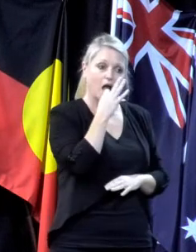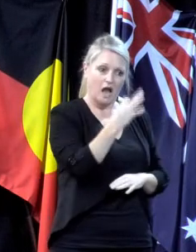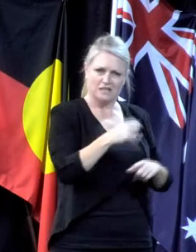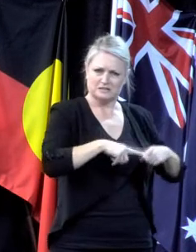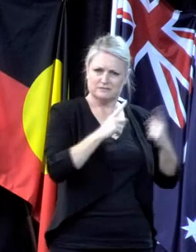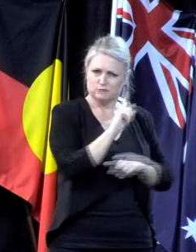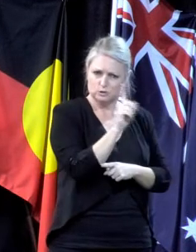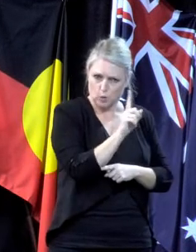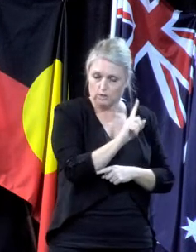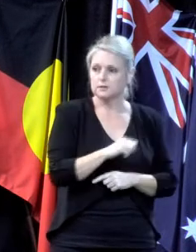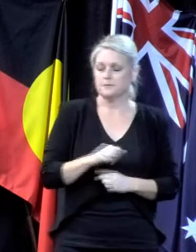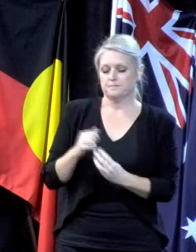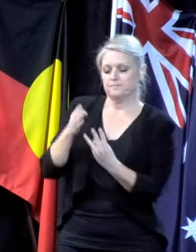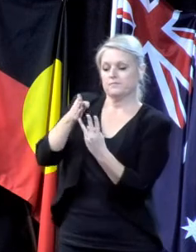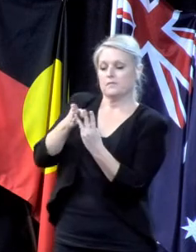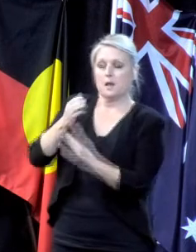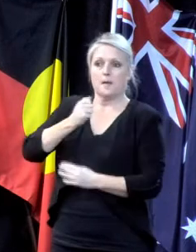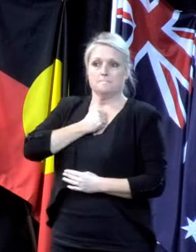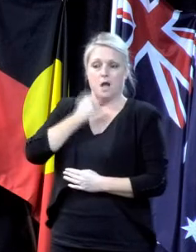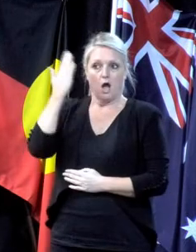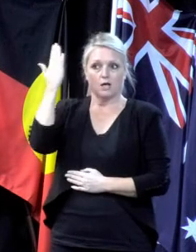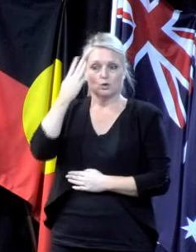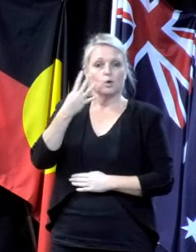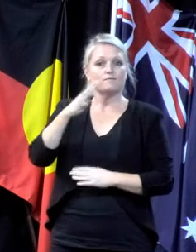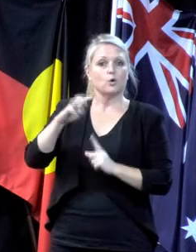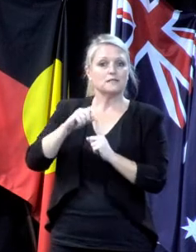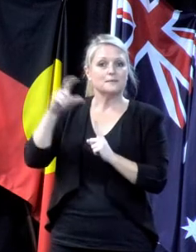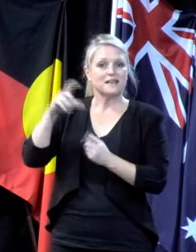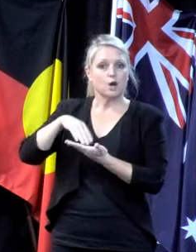I’ve got about 40% of students identify as Aboriginal and Torres Strait Islander.